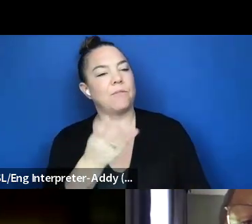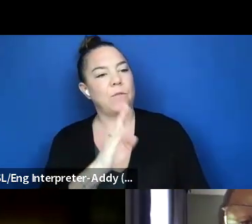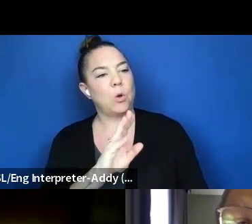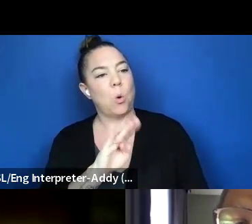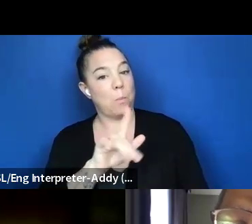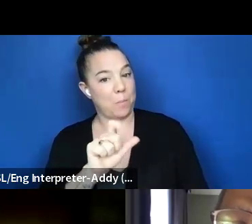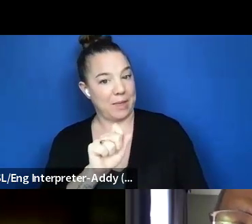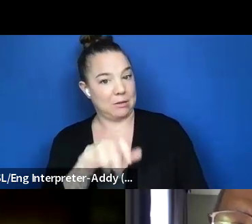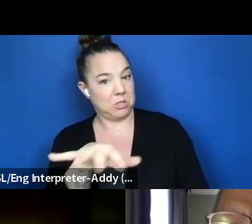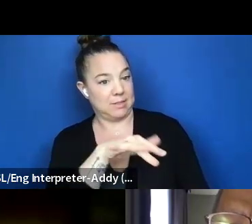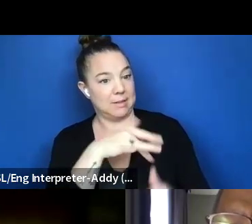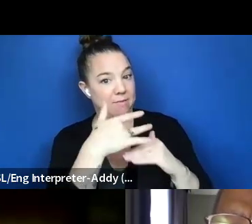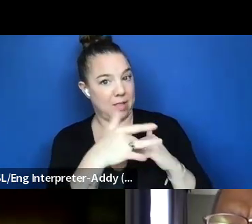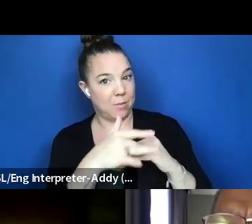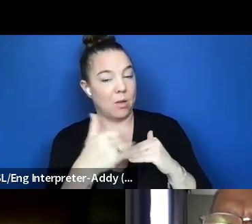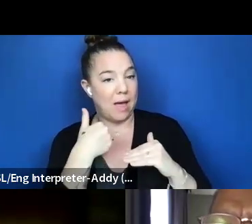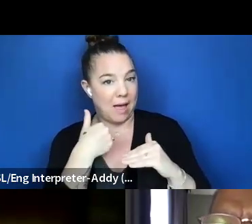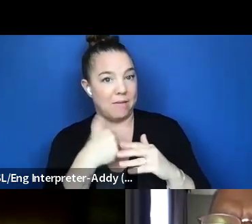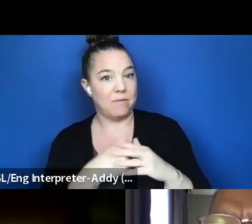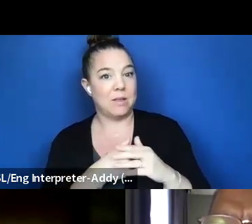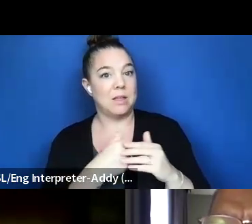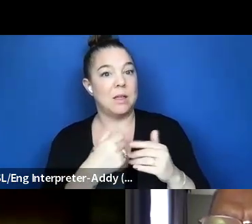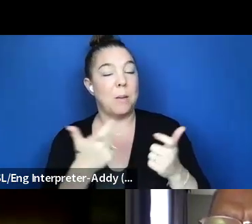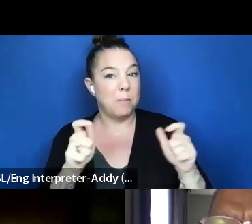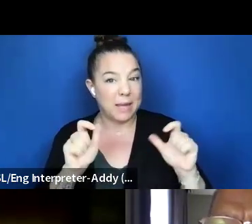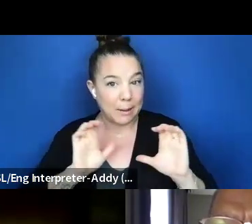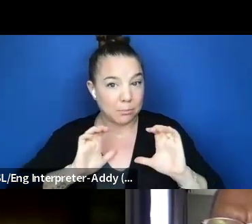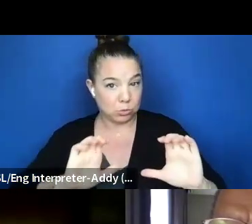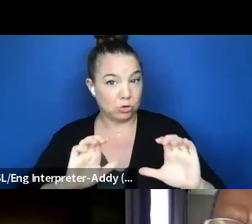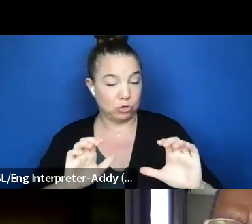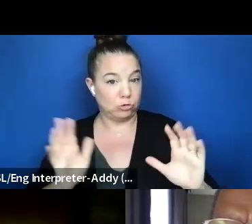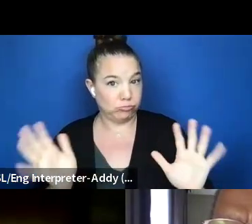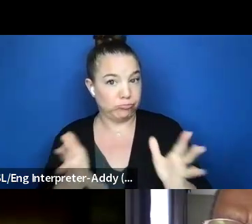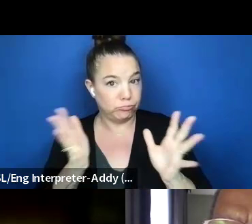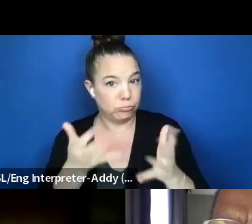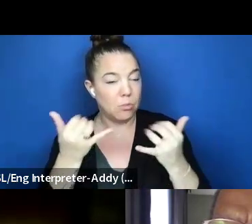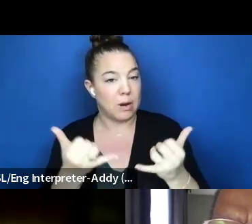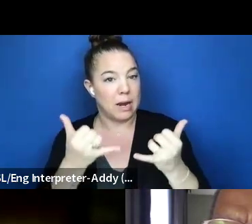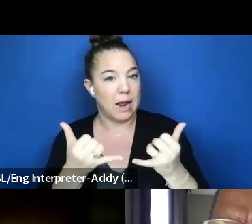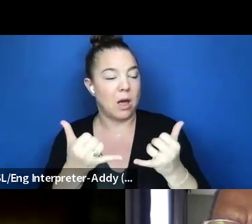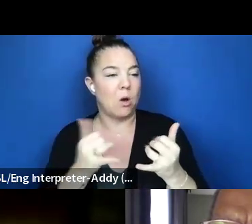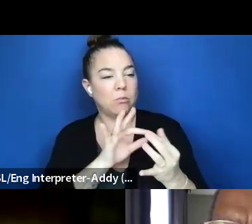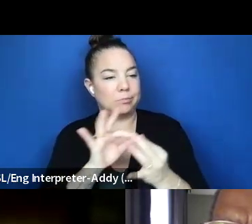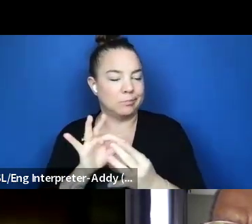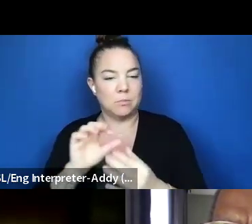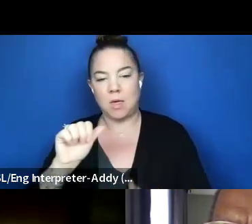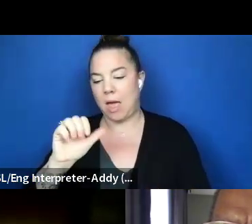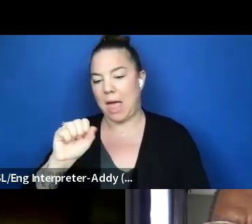Adeleigh Belyeu: and these are big pushes right now Adeleigh Belyeu: in terms of the asset Adeleigh Belyeu: limits